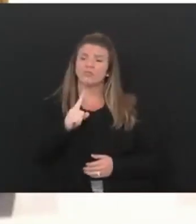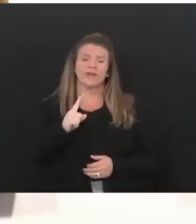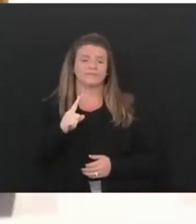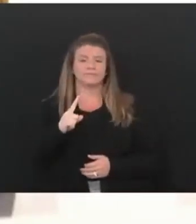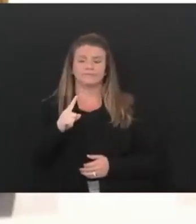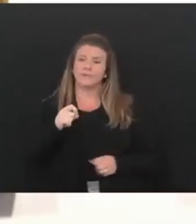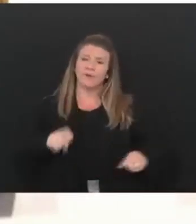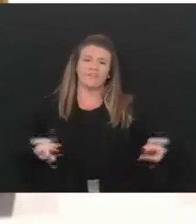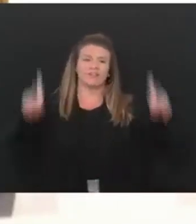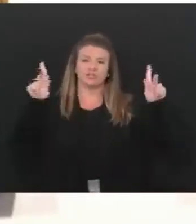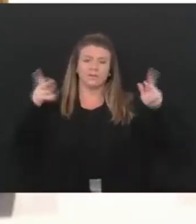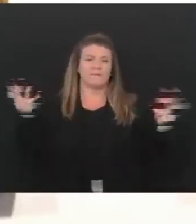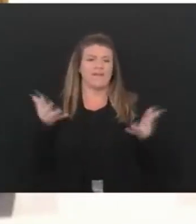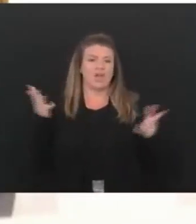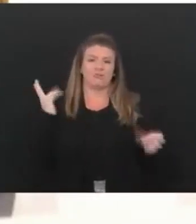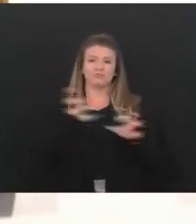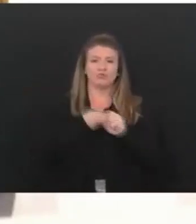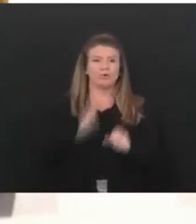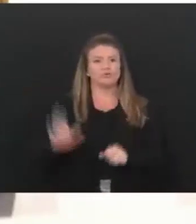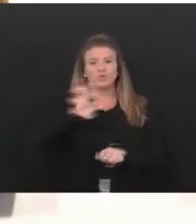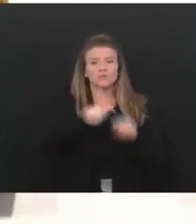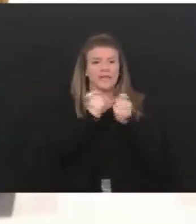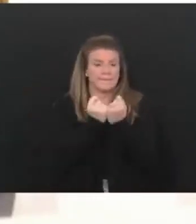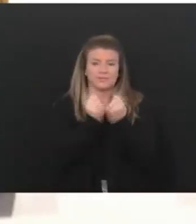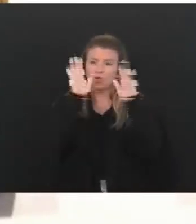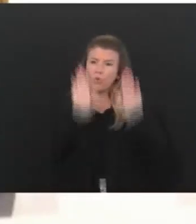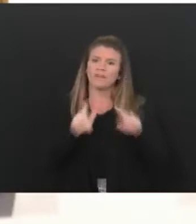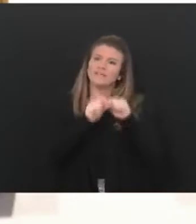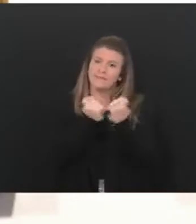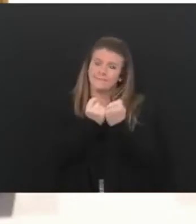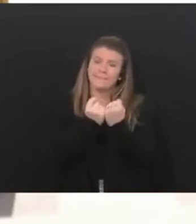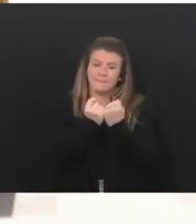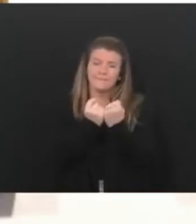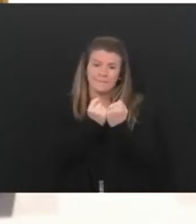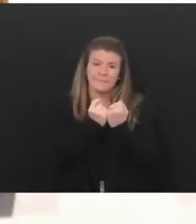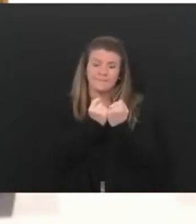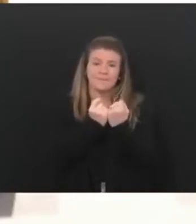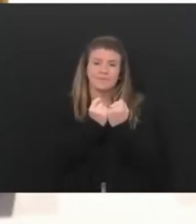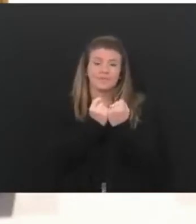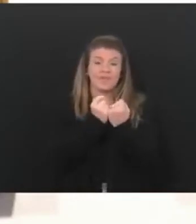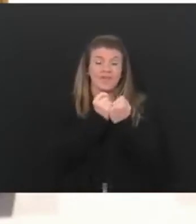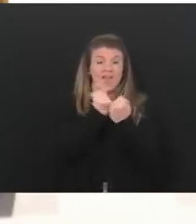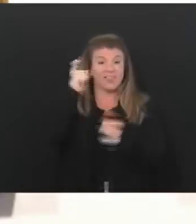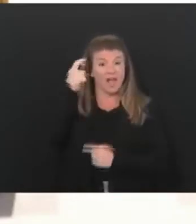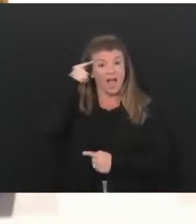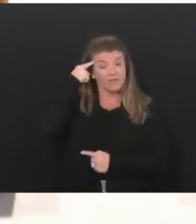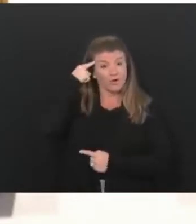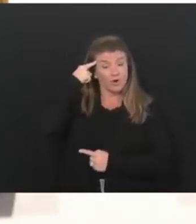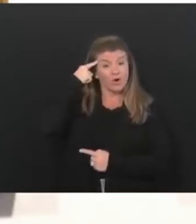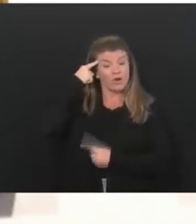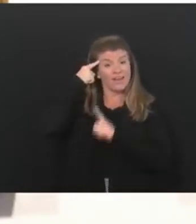WELL, THANK YOU, GOVERNOR. IT'S REALLY A PRIVILEGE, AS ALWAYS, TO BE PART OF THIS GREAT